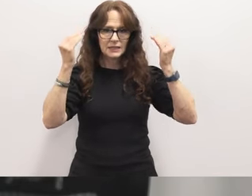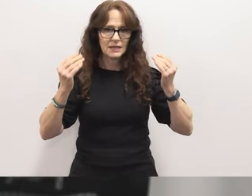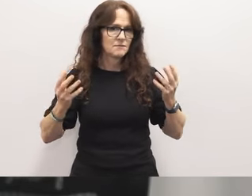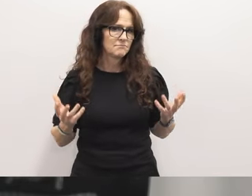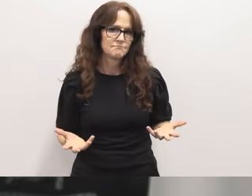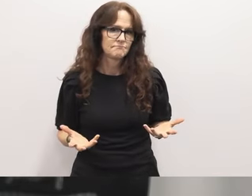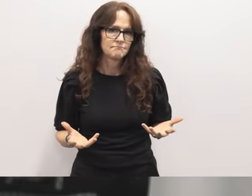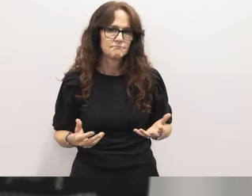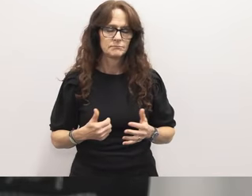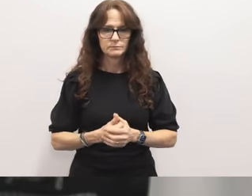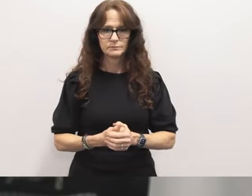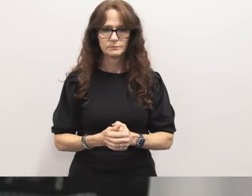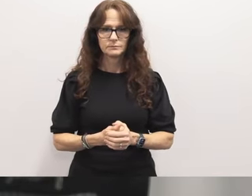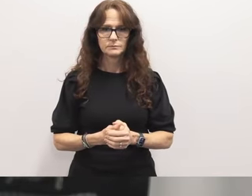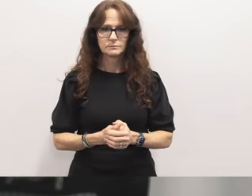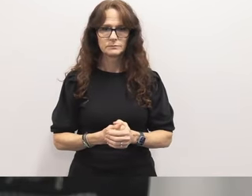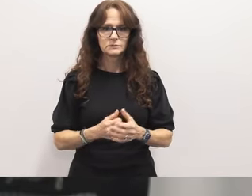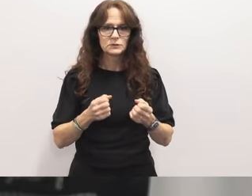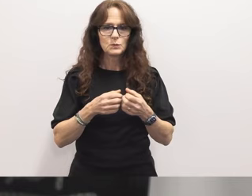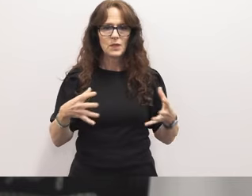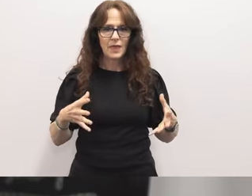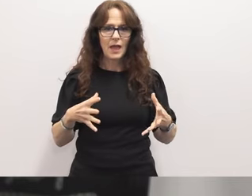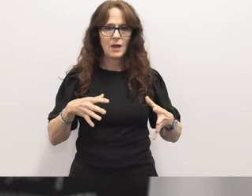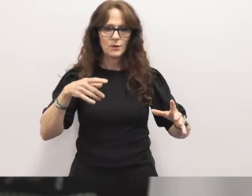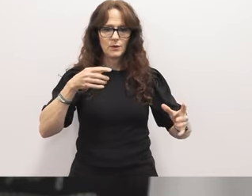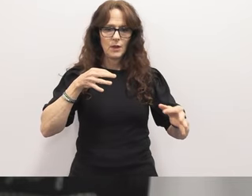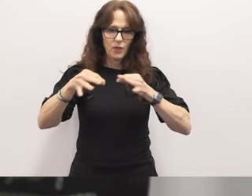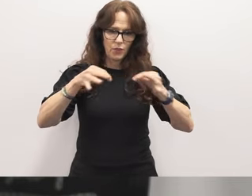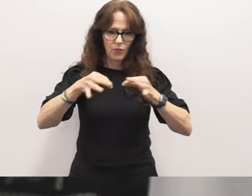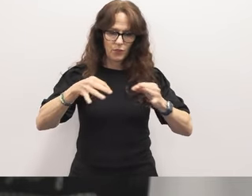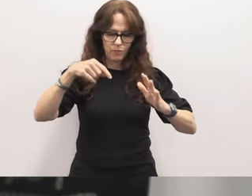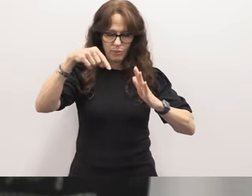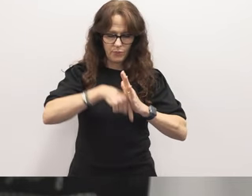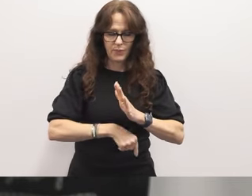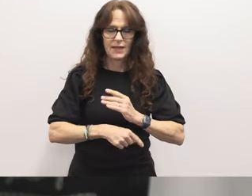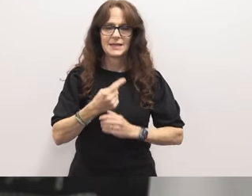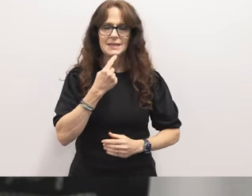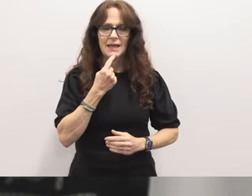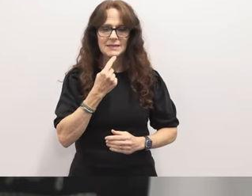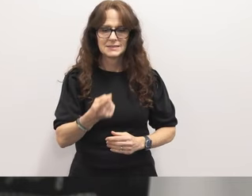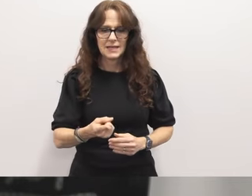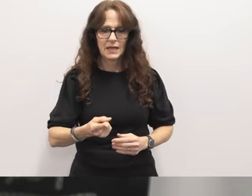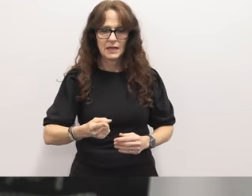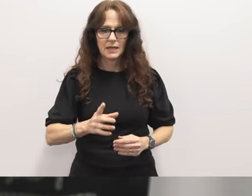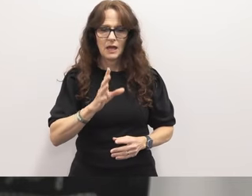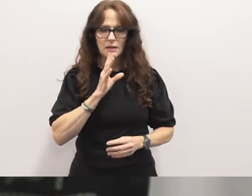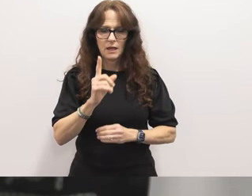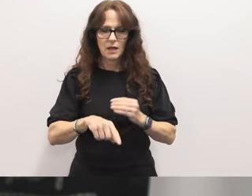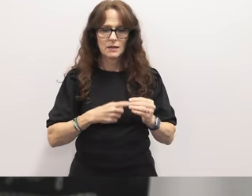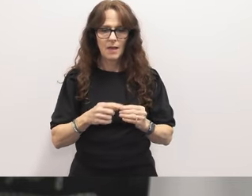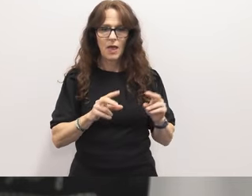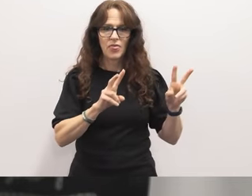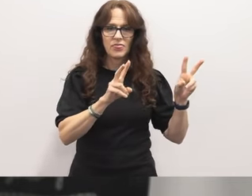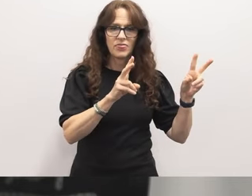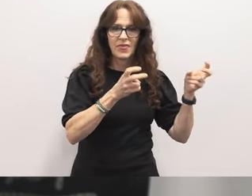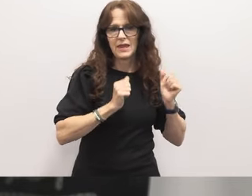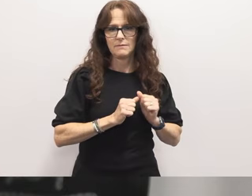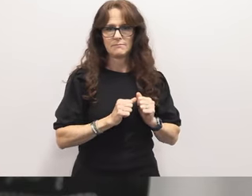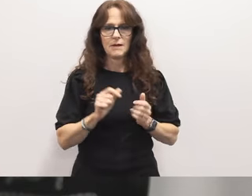Without launching into a big explanation, let's just say let's talk about theme, author's purpose,